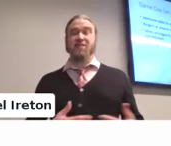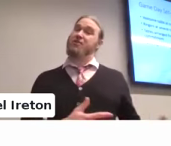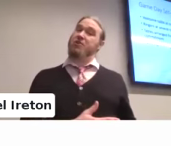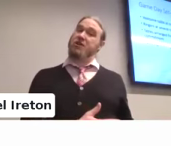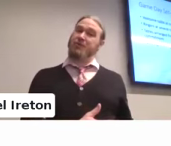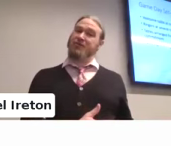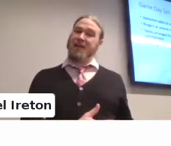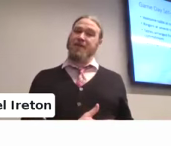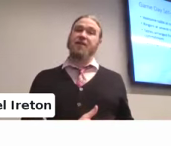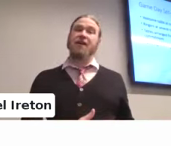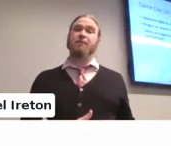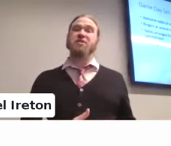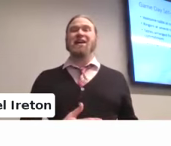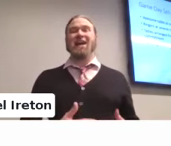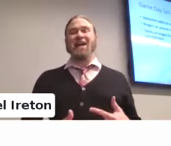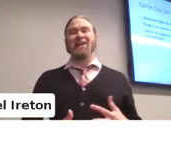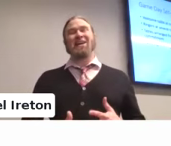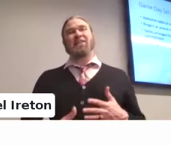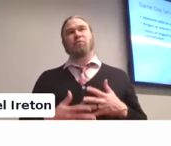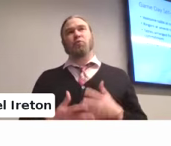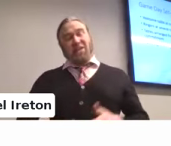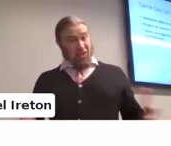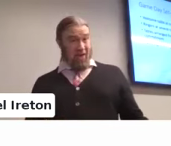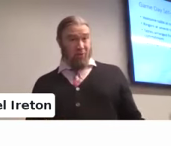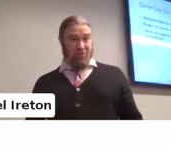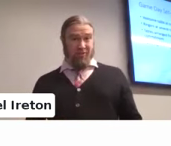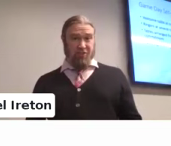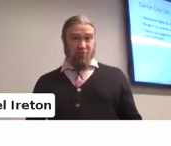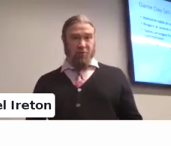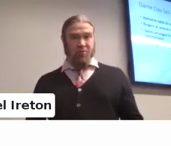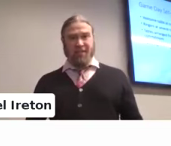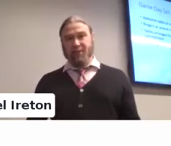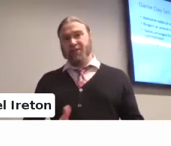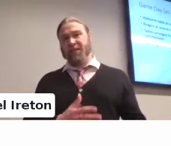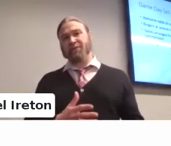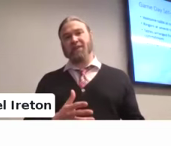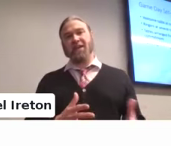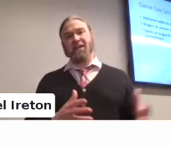These were some of our play testers. Some folks we knew in local gaming communities.